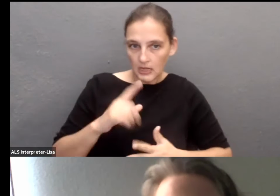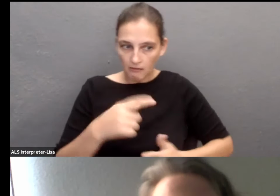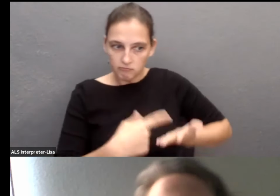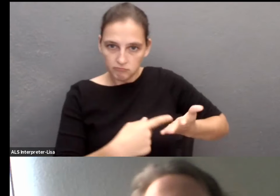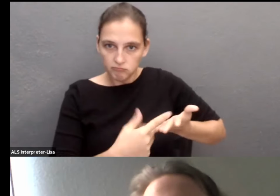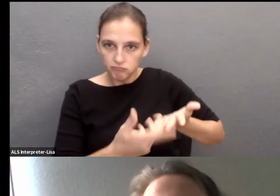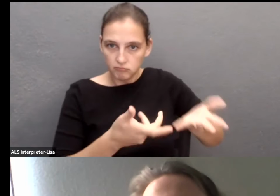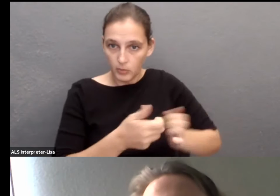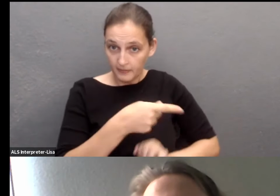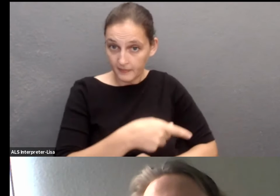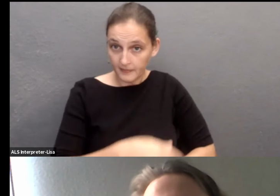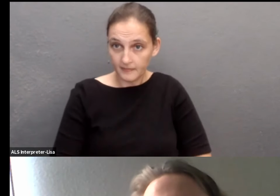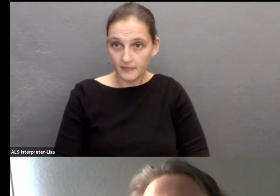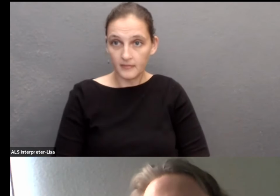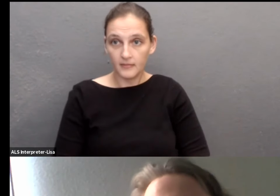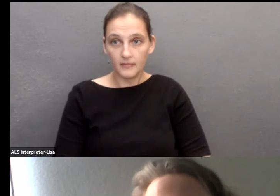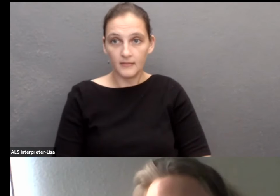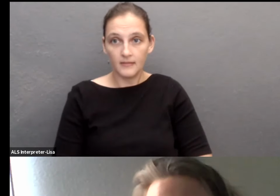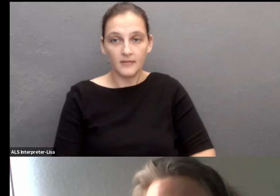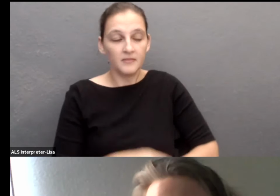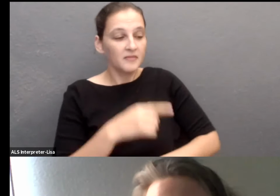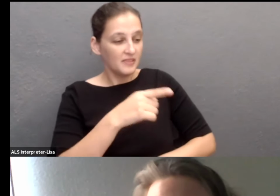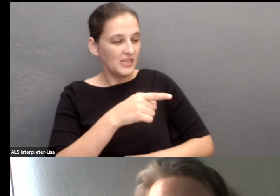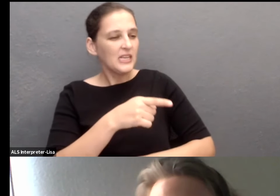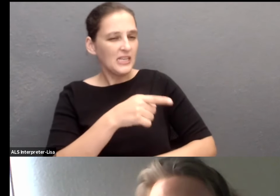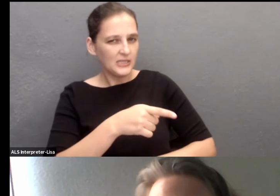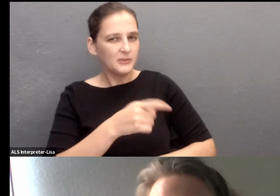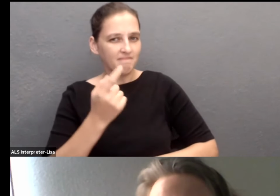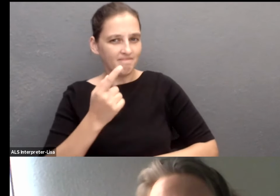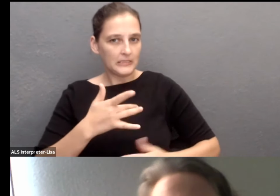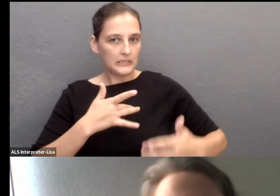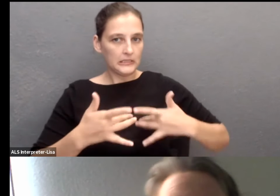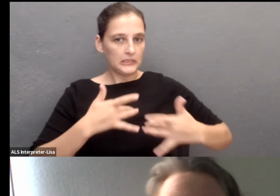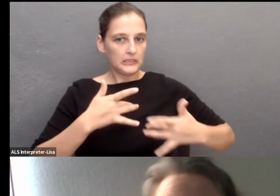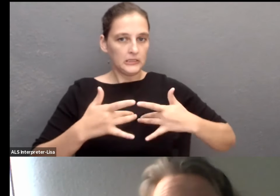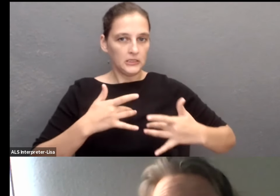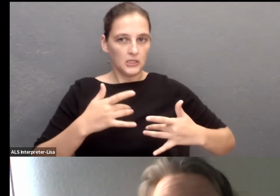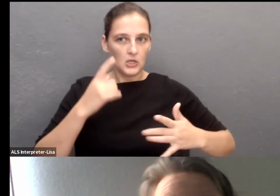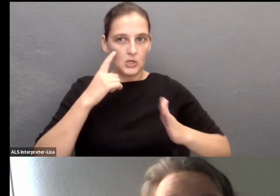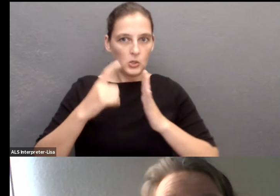Marty Stone: He was a little bit worried when we saw that there was a side effect for one